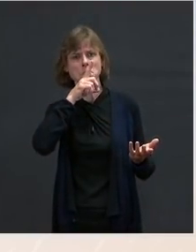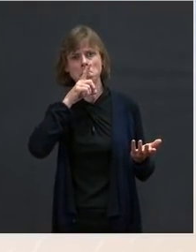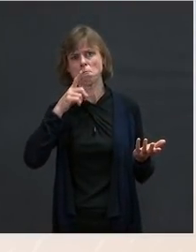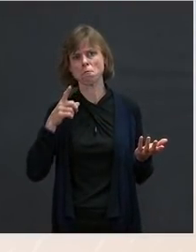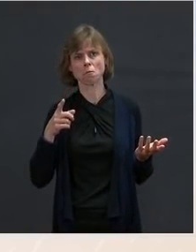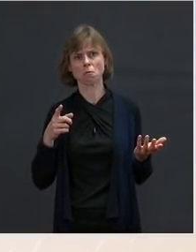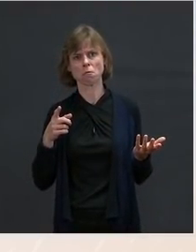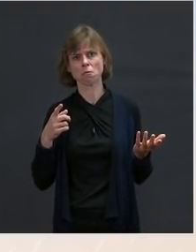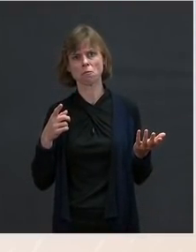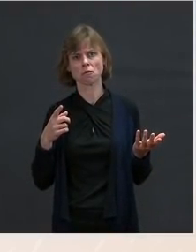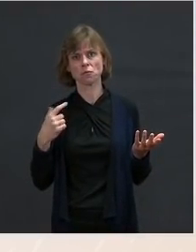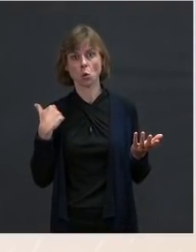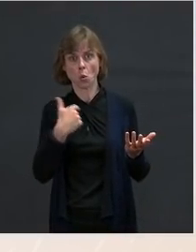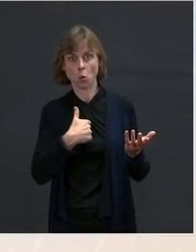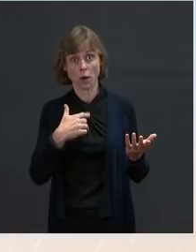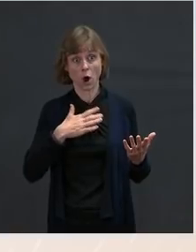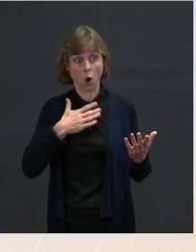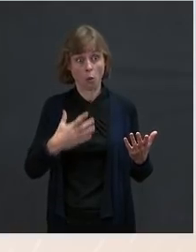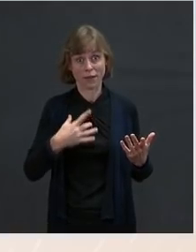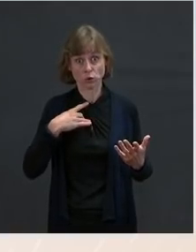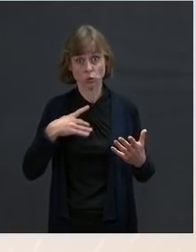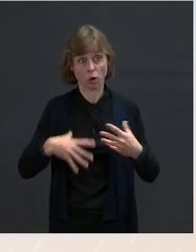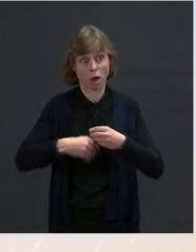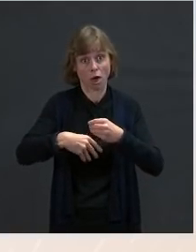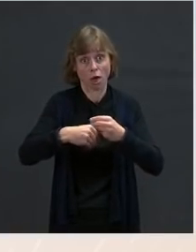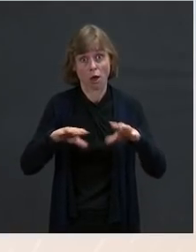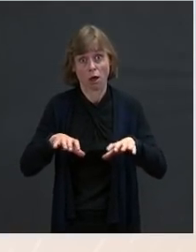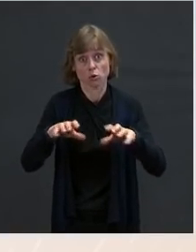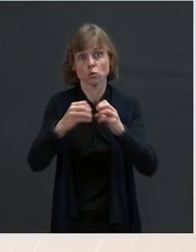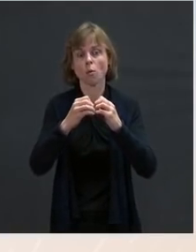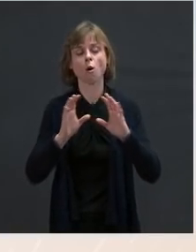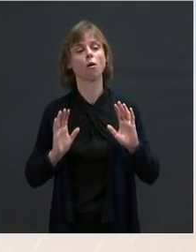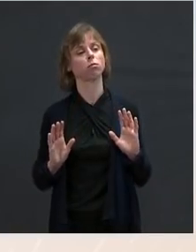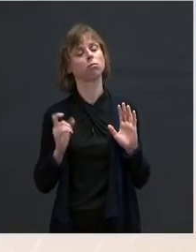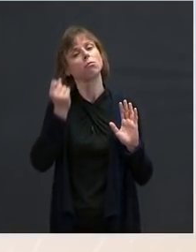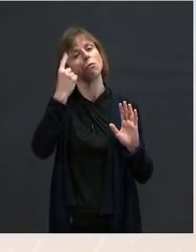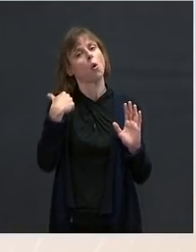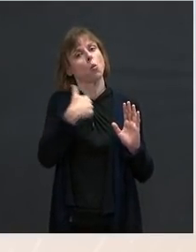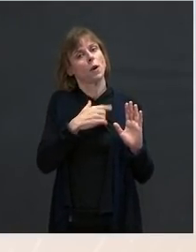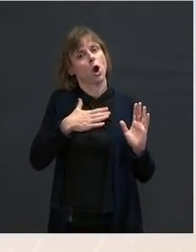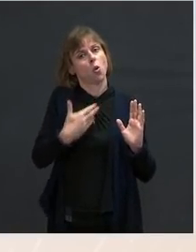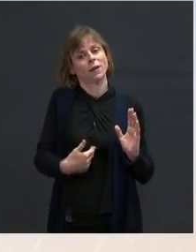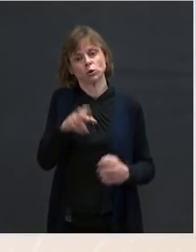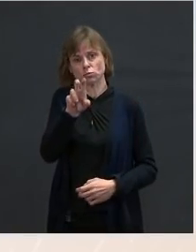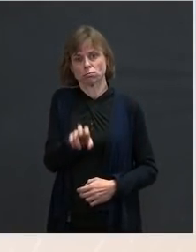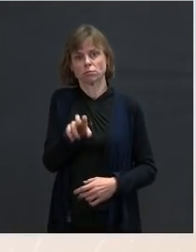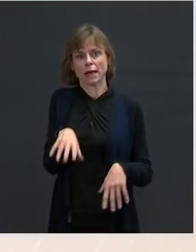to take additional steps in advance of that. What we're willing to do is sit at a table and have a diplomatic conversation,